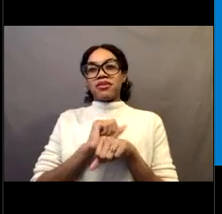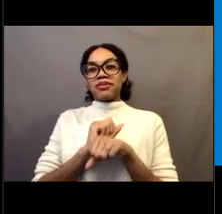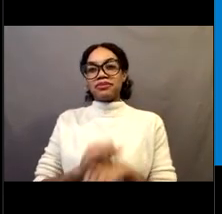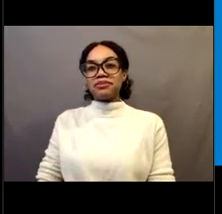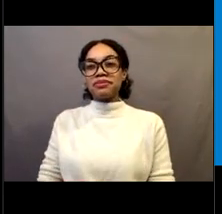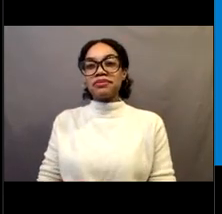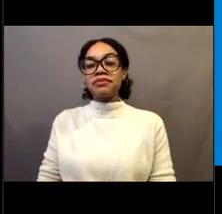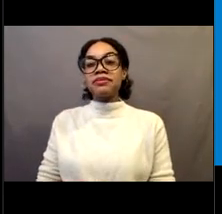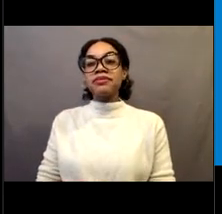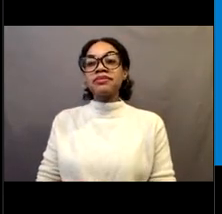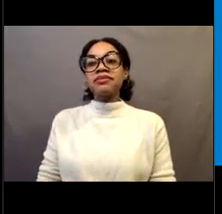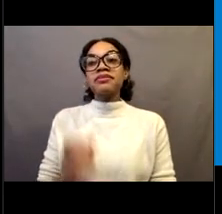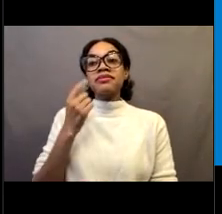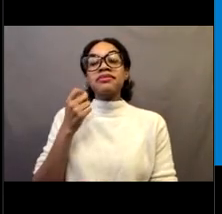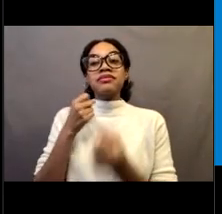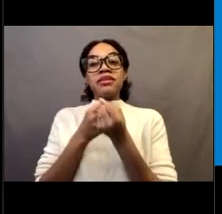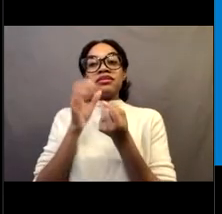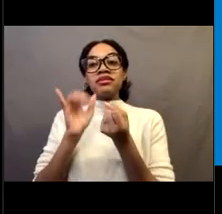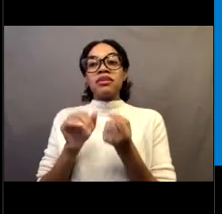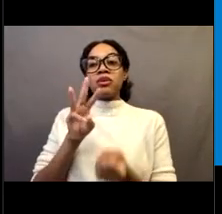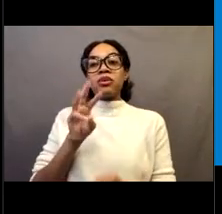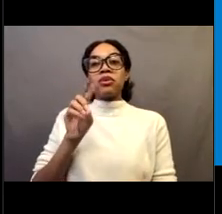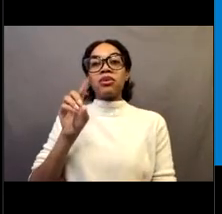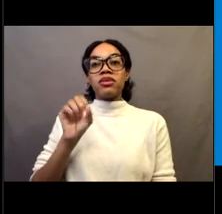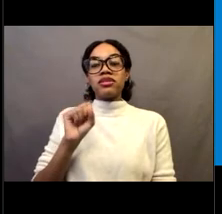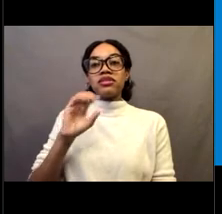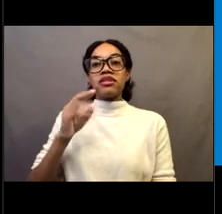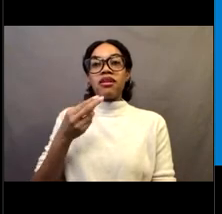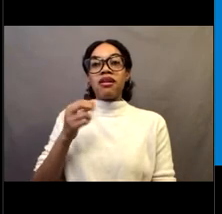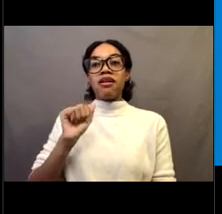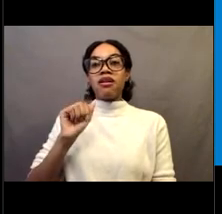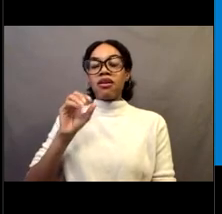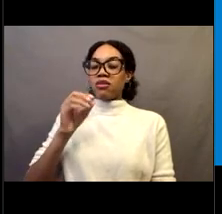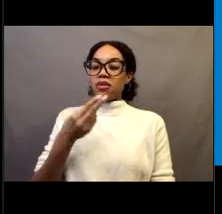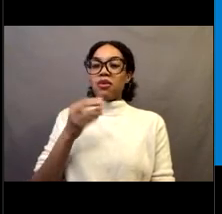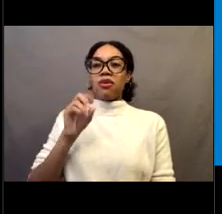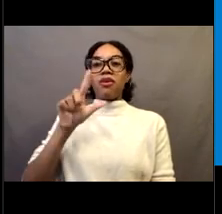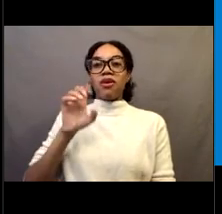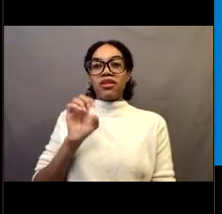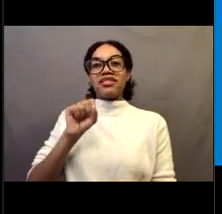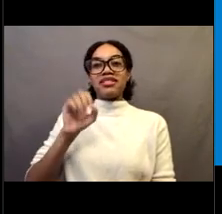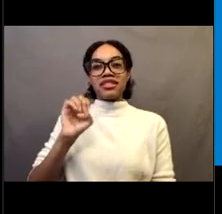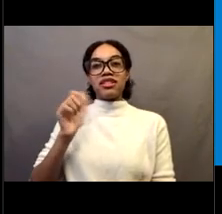It's also sponsored by Woods Hole Sea Grant which is where I work, which is located at the Woods Hole Oceanographic Institution here